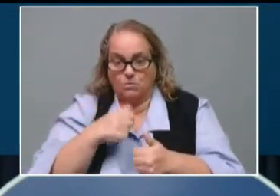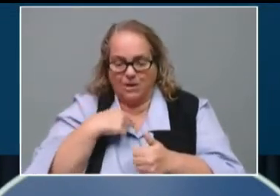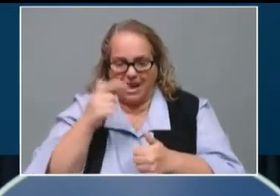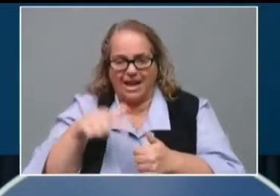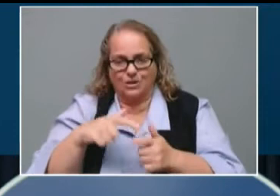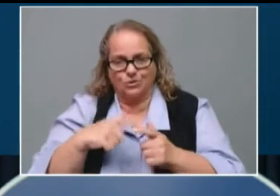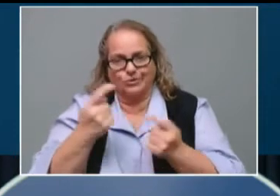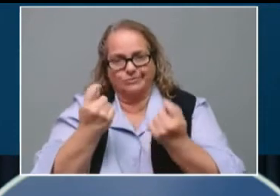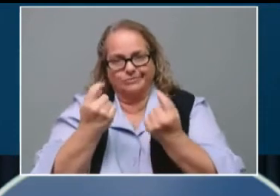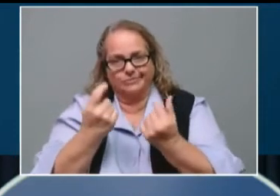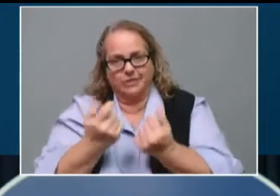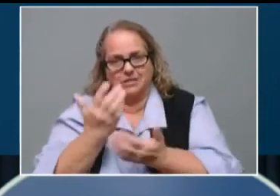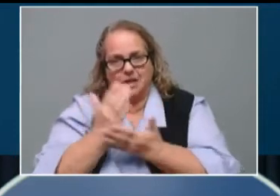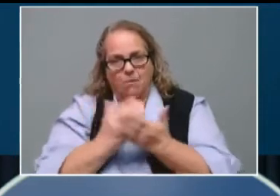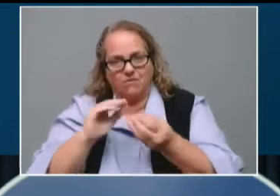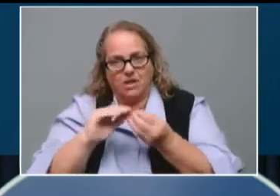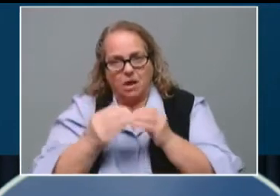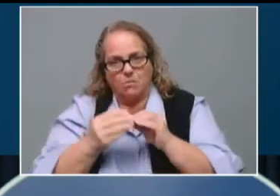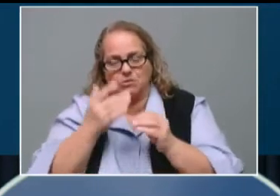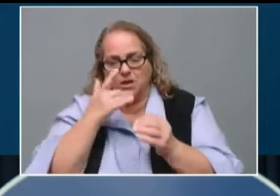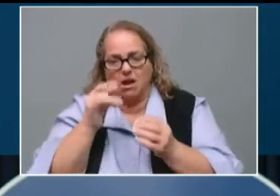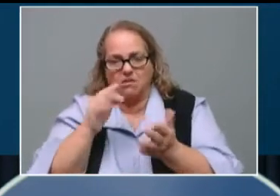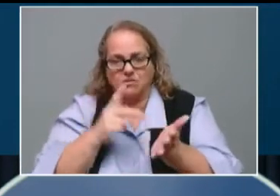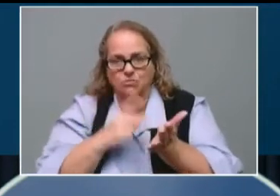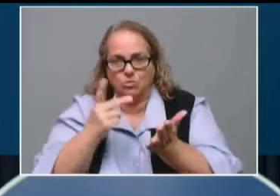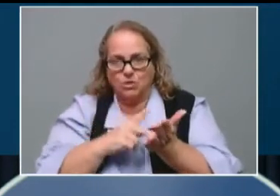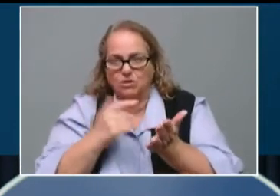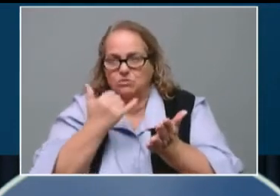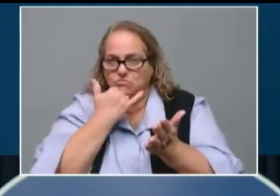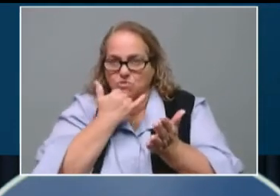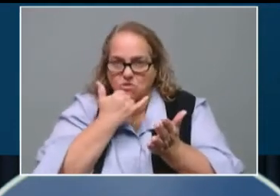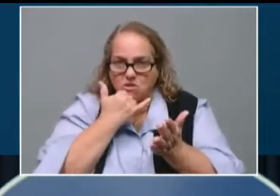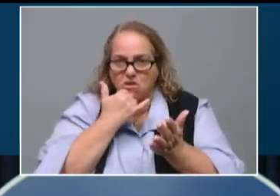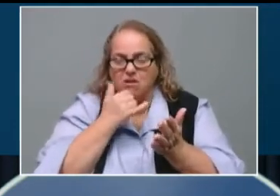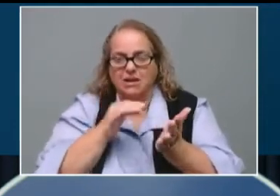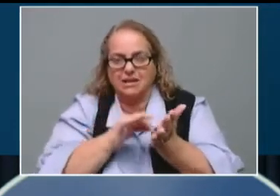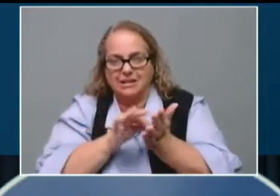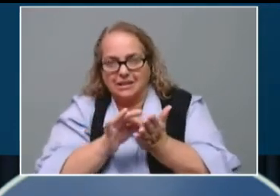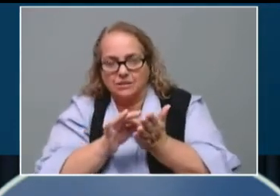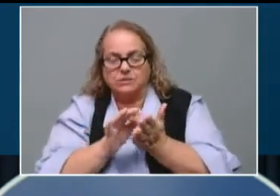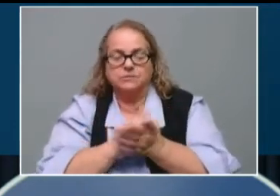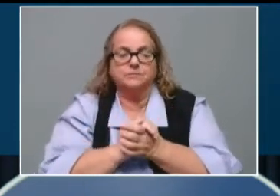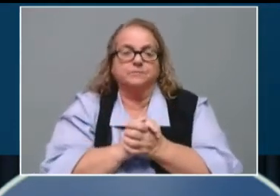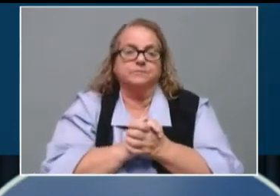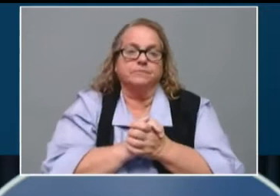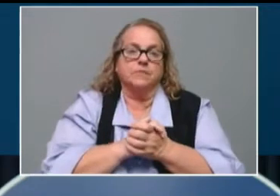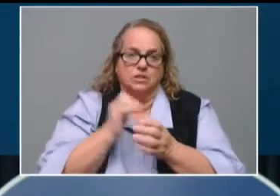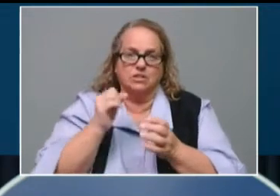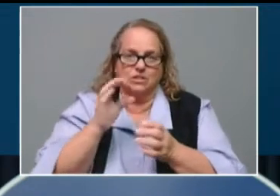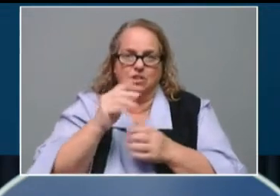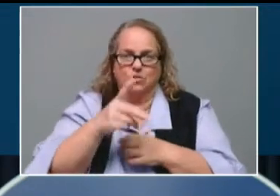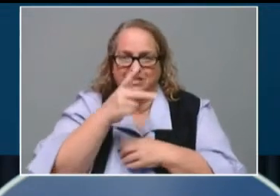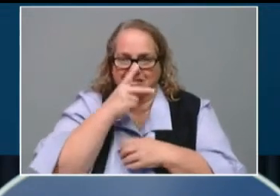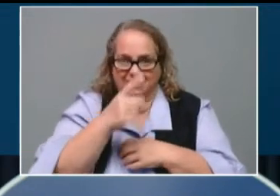because of the double submissions of one vendor. But every time we go up a